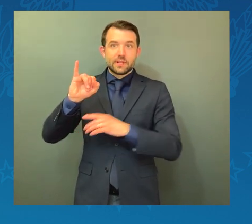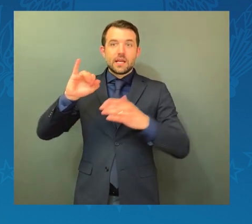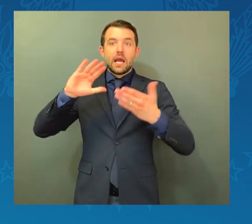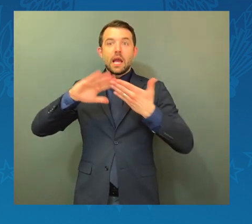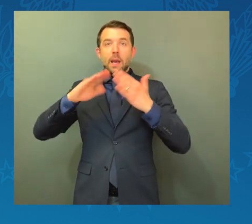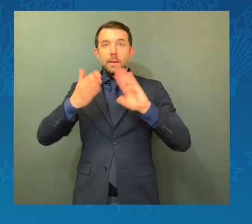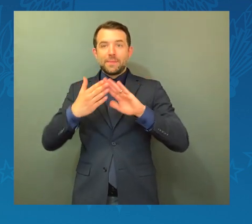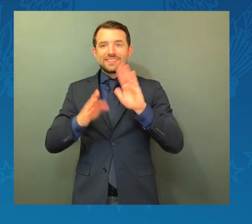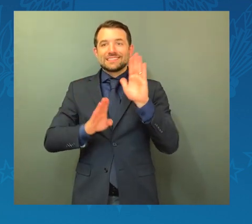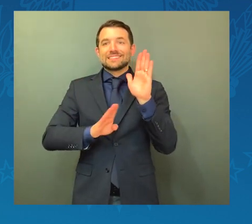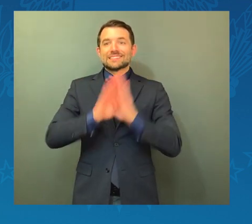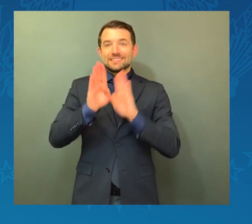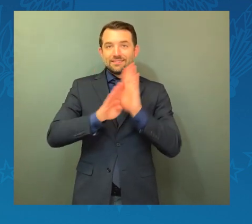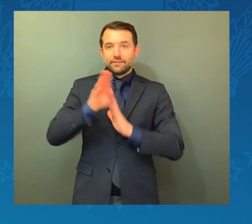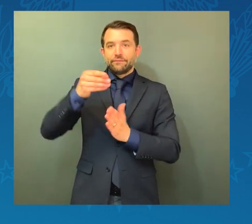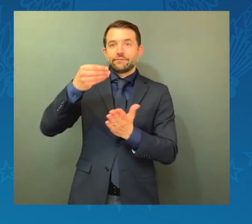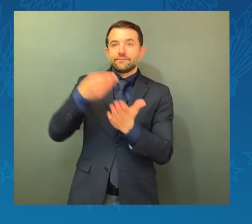holding assets of over $35 billion.